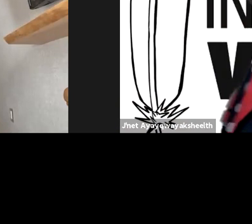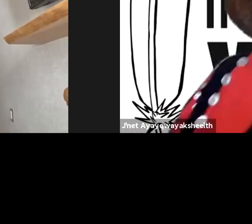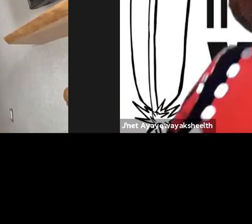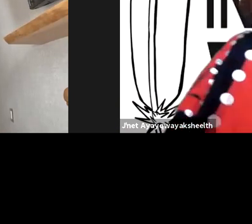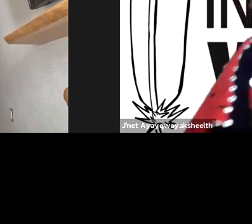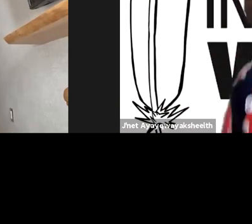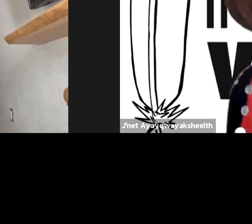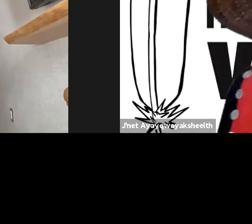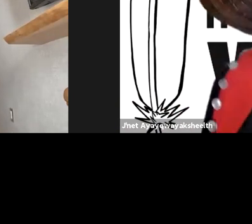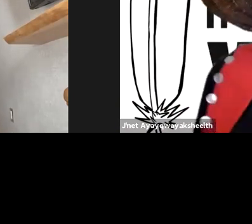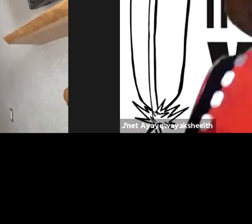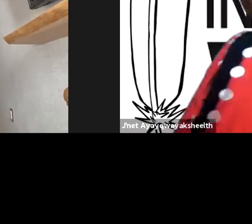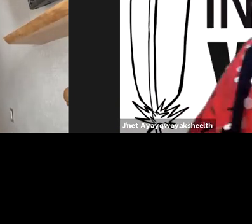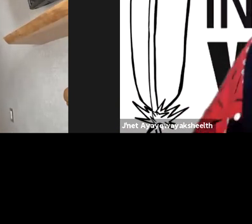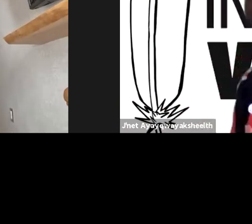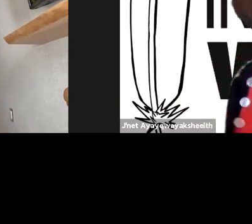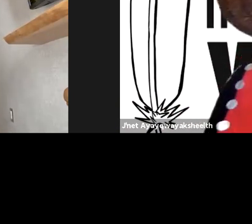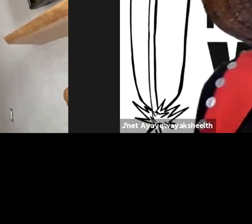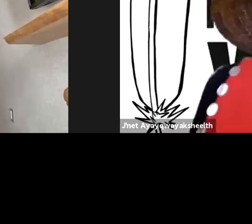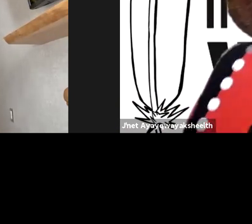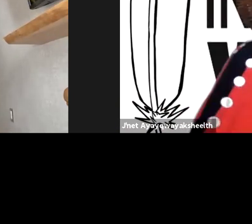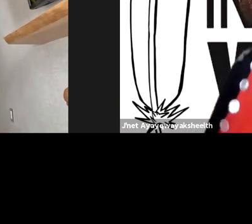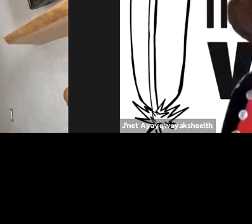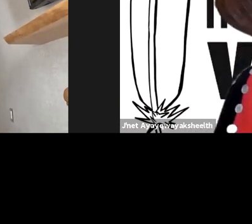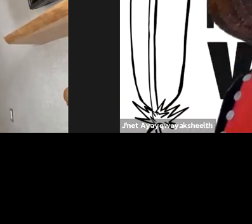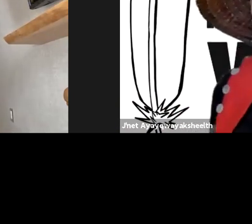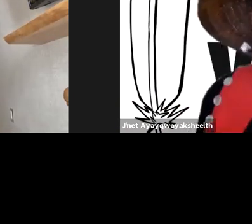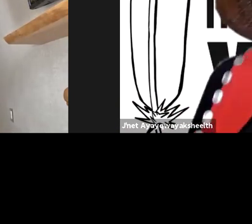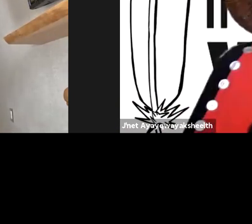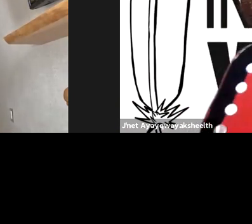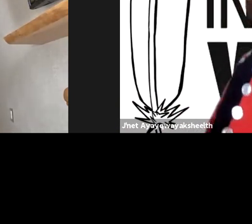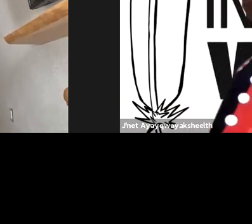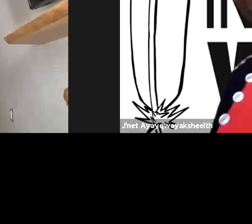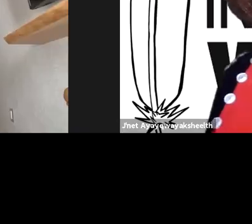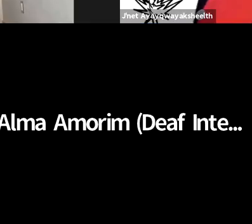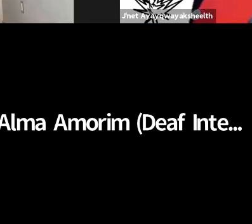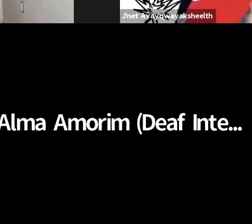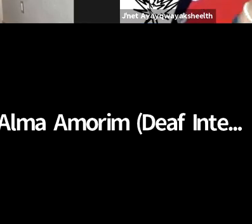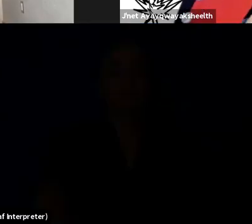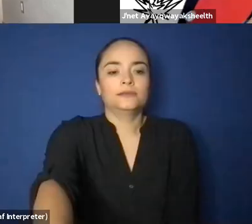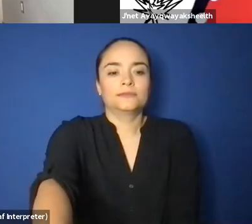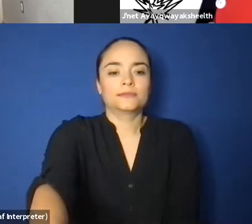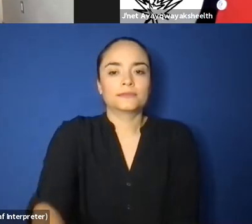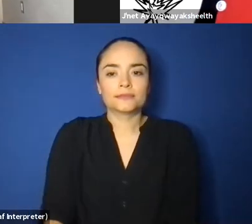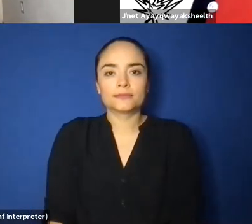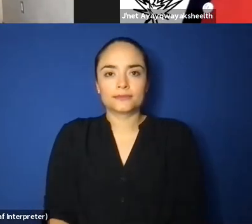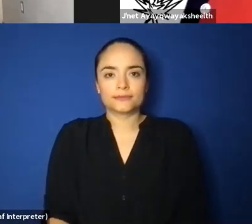you're feeling that good energy now. That's really beautiful. Miigwetch, everybody. Beautiful.